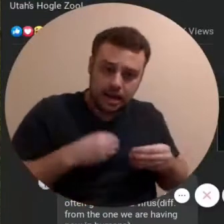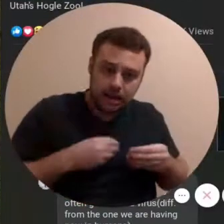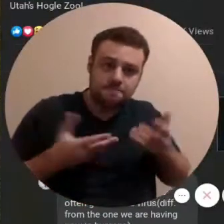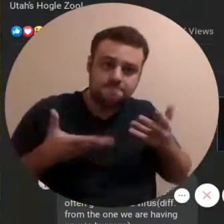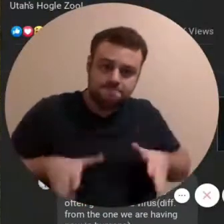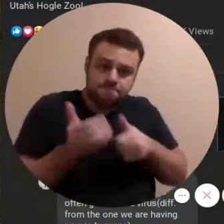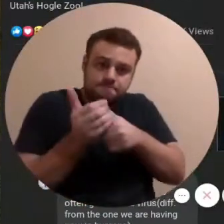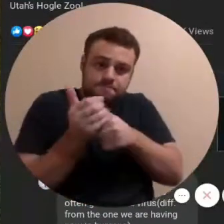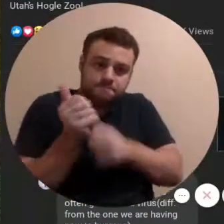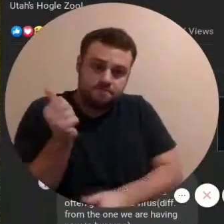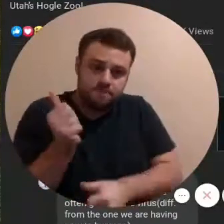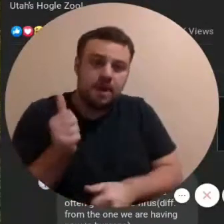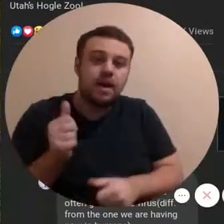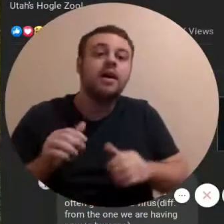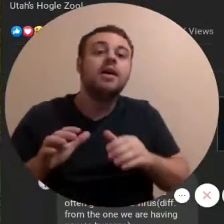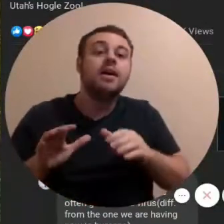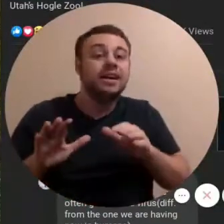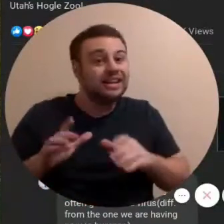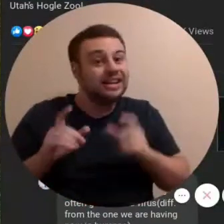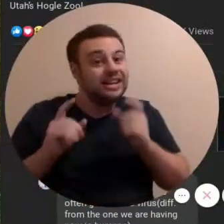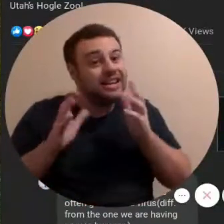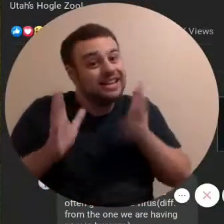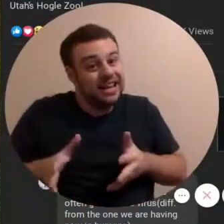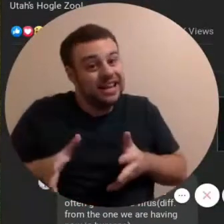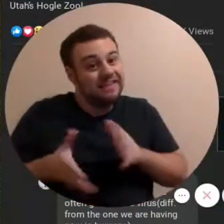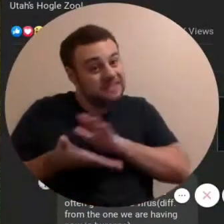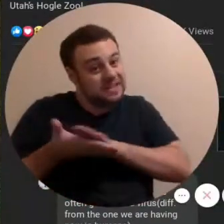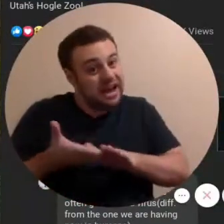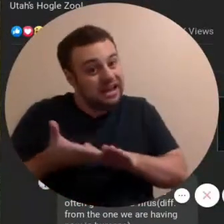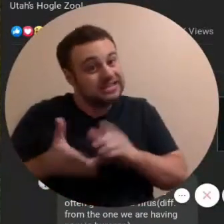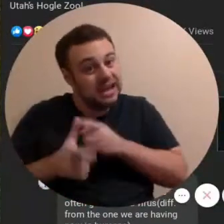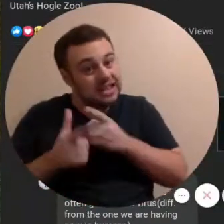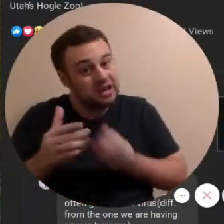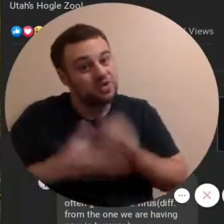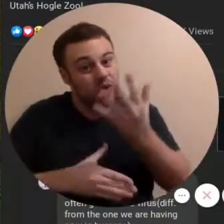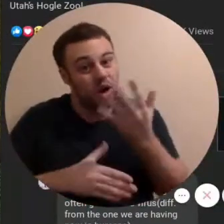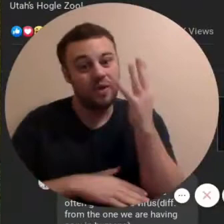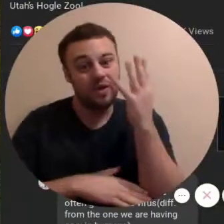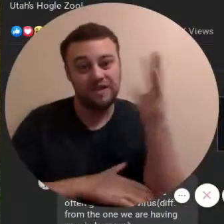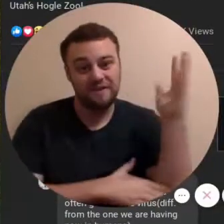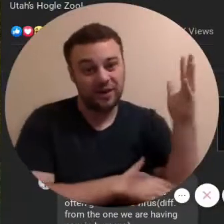"presents" for the forest. So, they're already in fertilizer, and it helps with